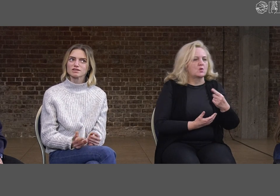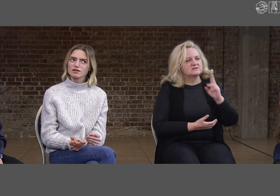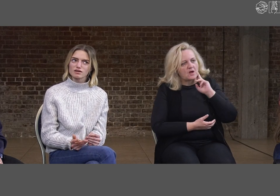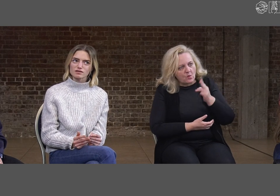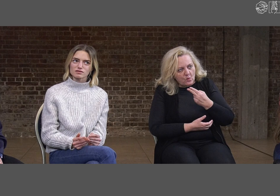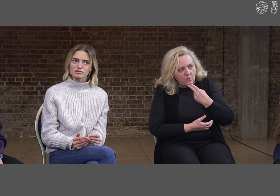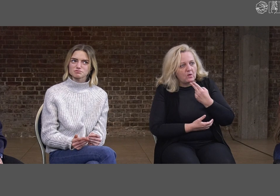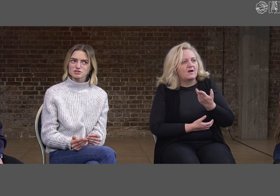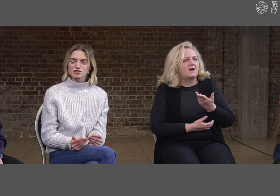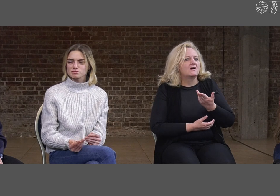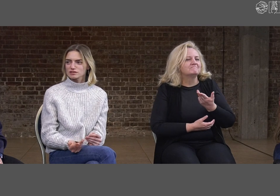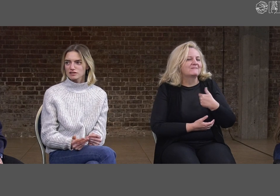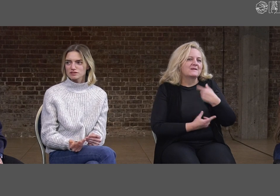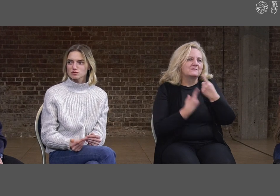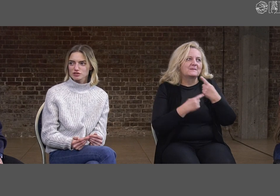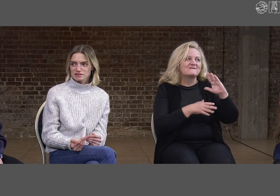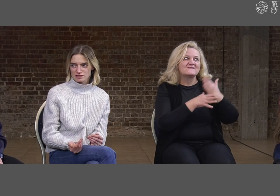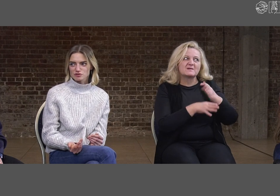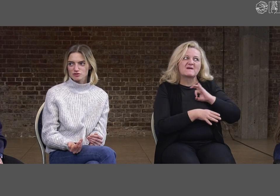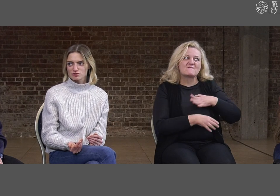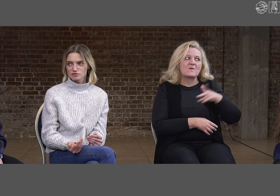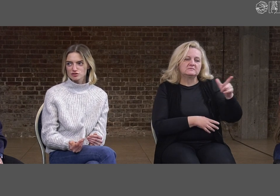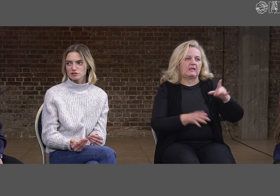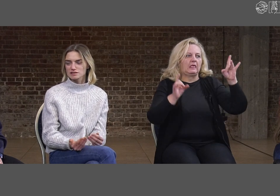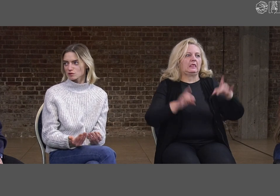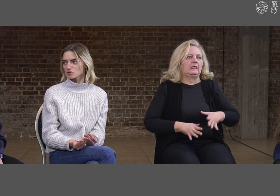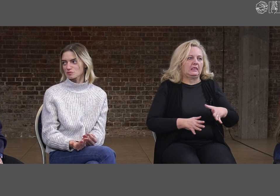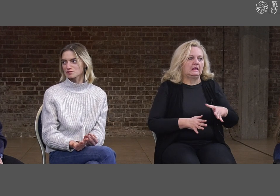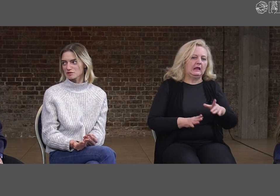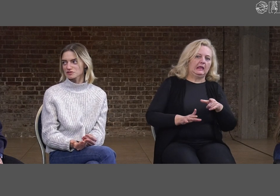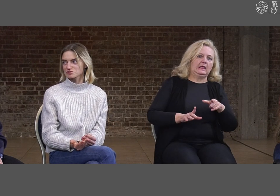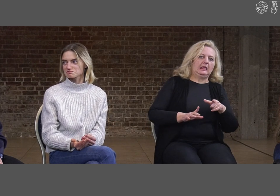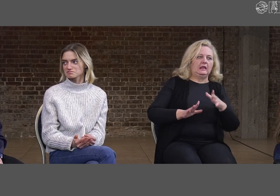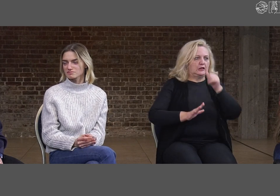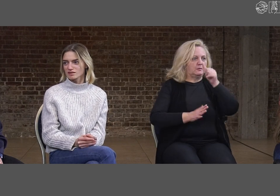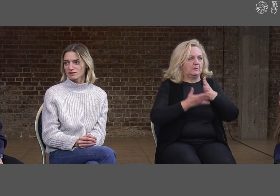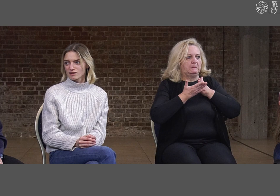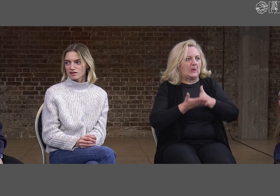then I think the employer might be frightened, that they can't cope with such a person.